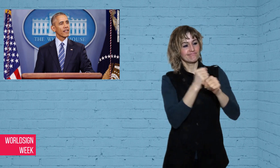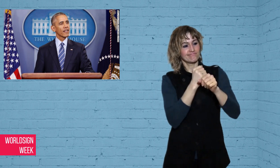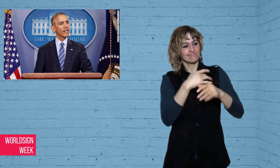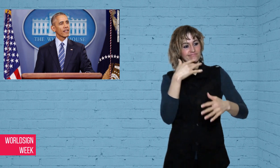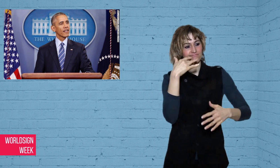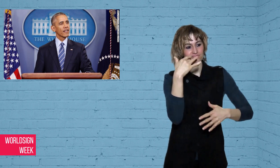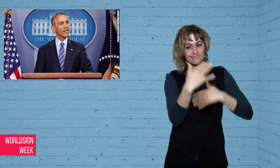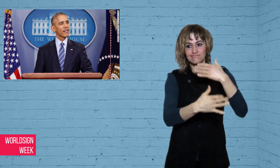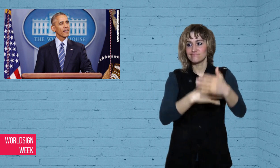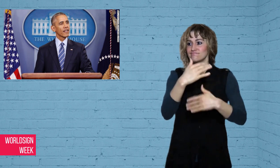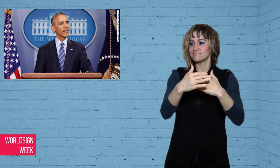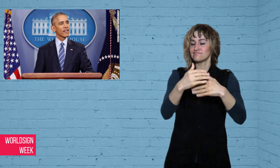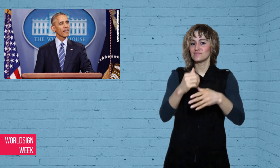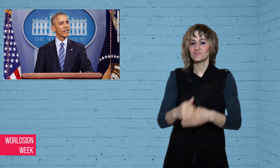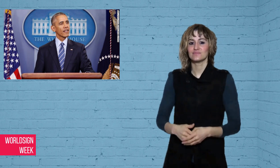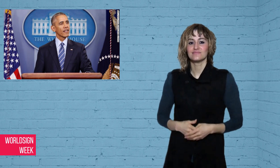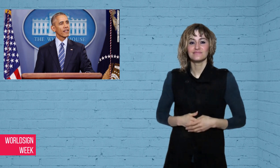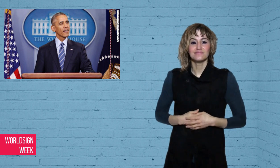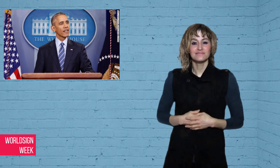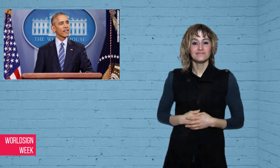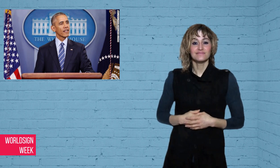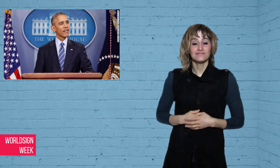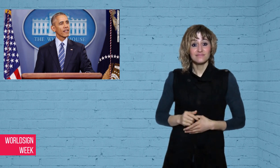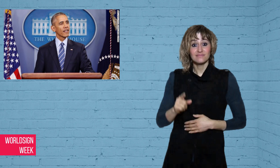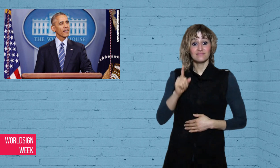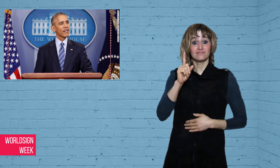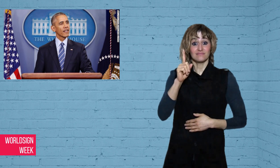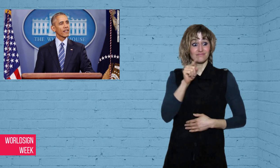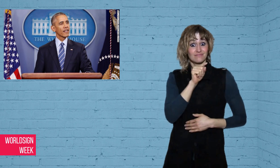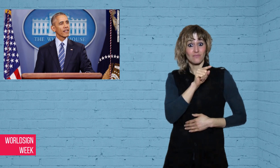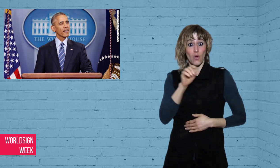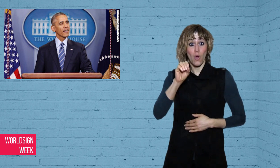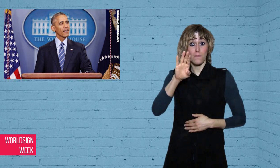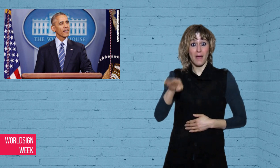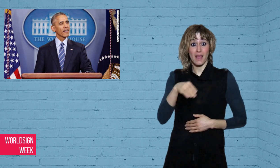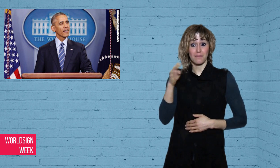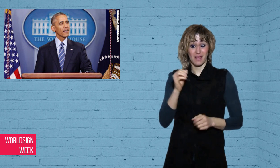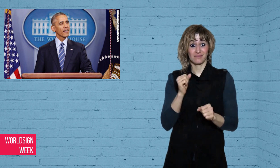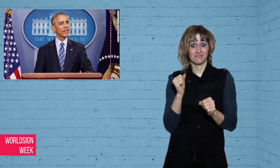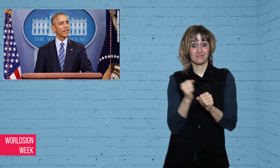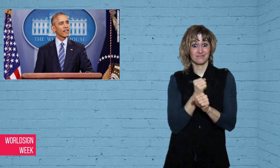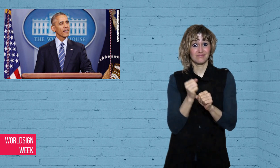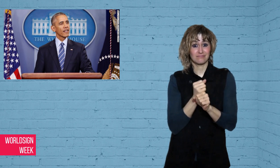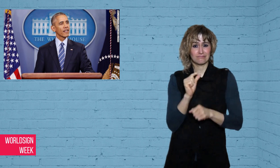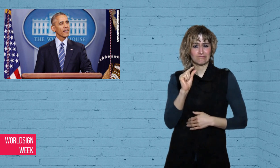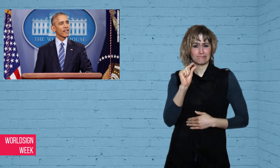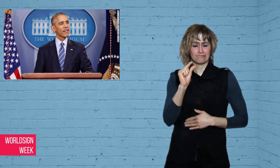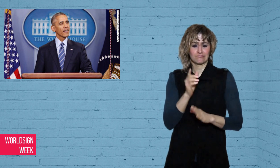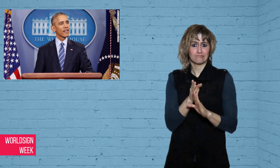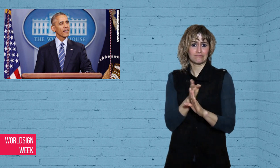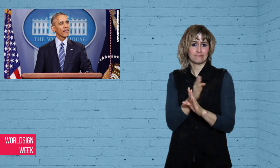to assume role as the country’s new president.